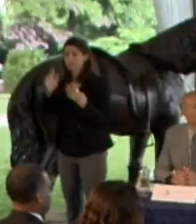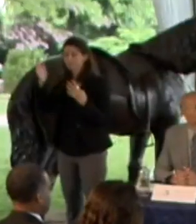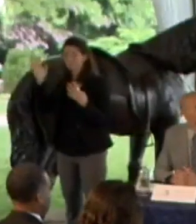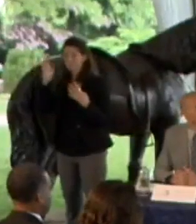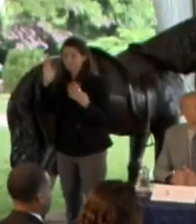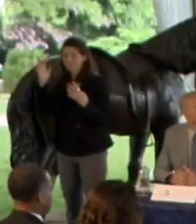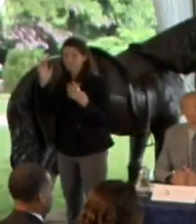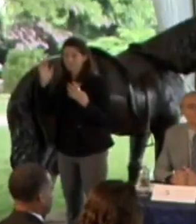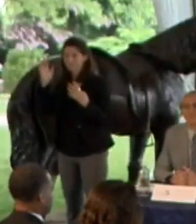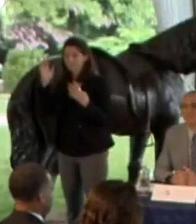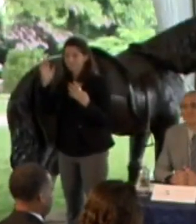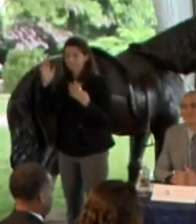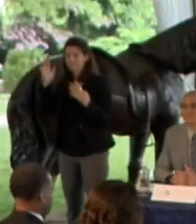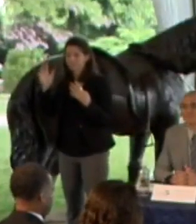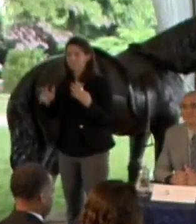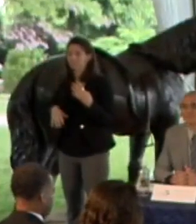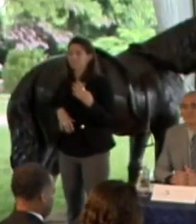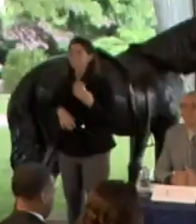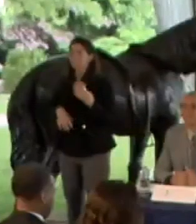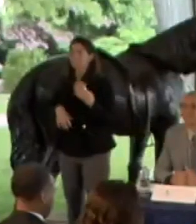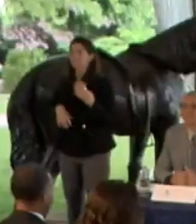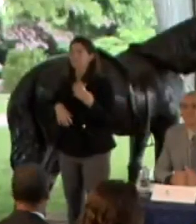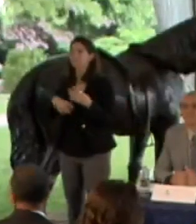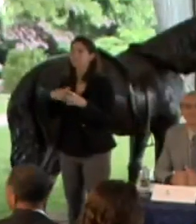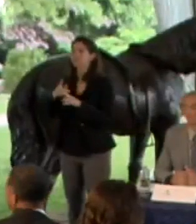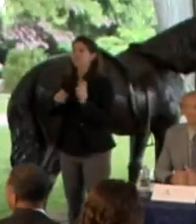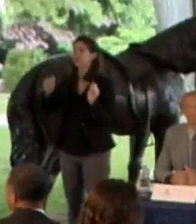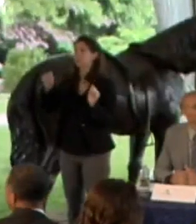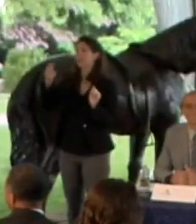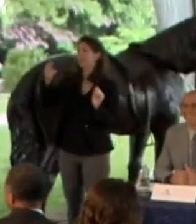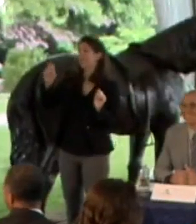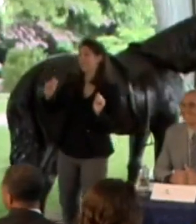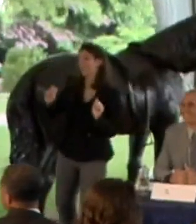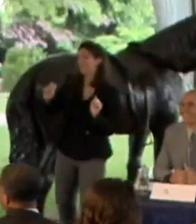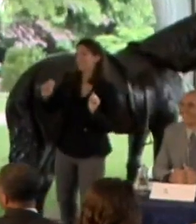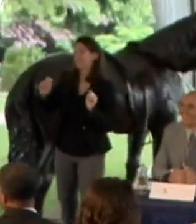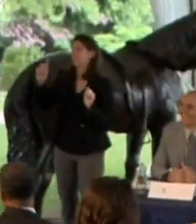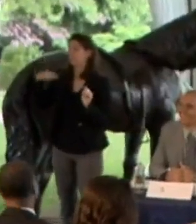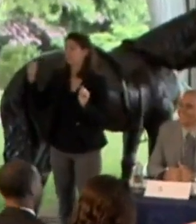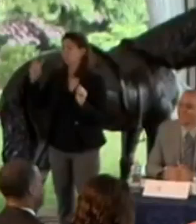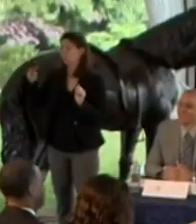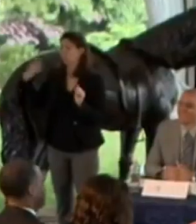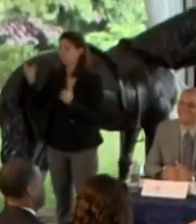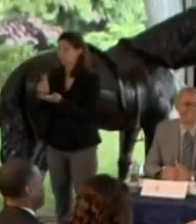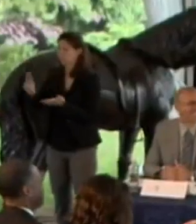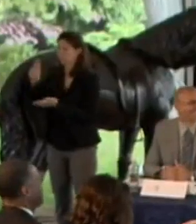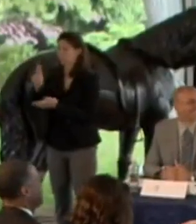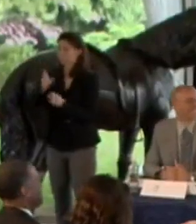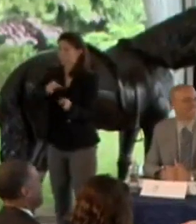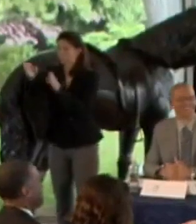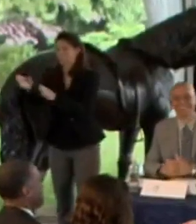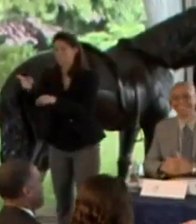RICHARD SHORE, OUR PARTNER AT GILBERT.